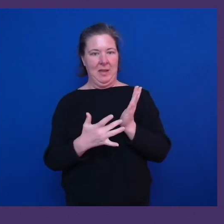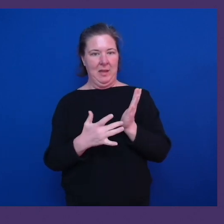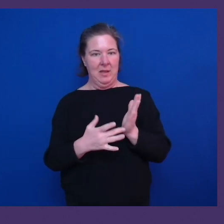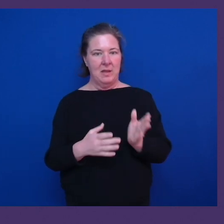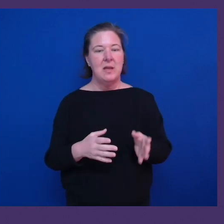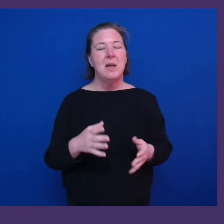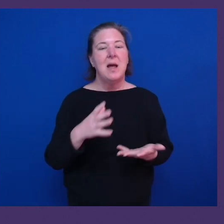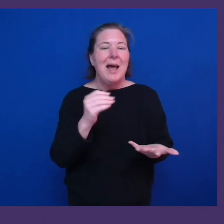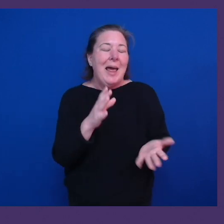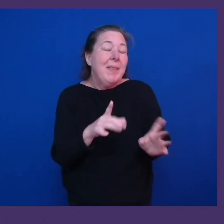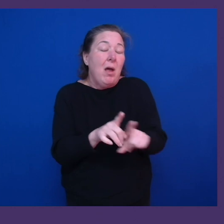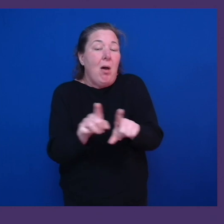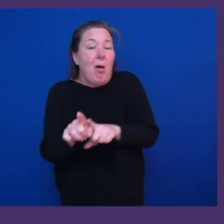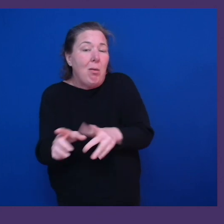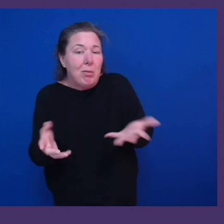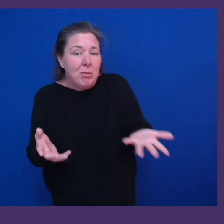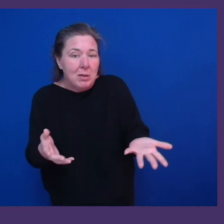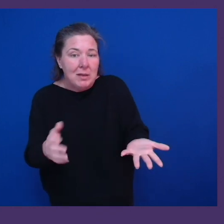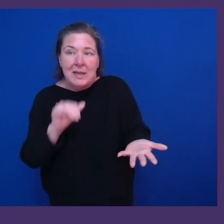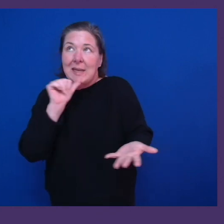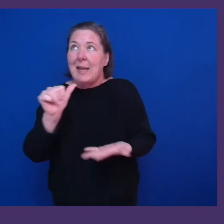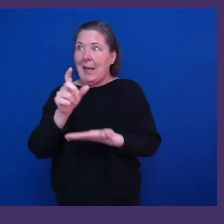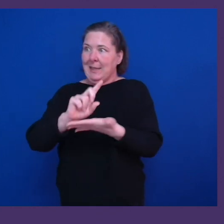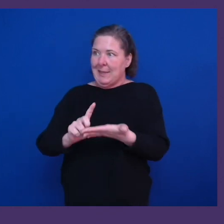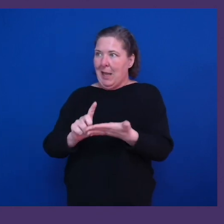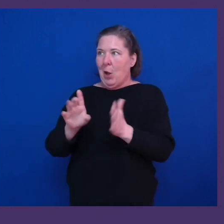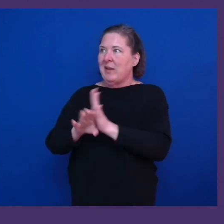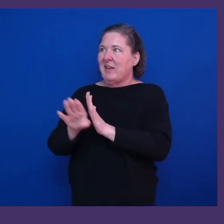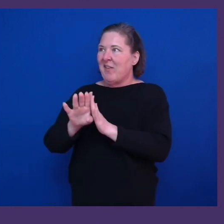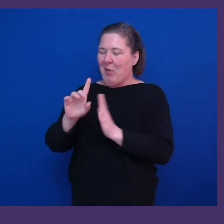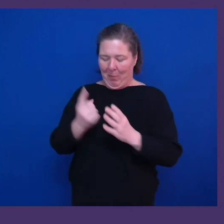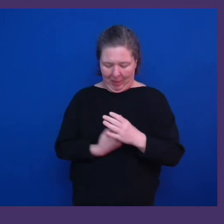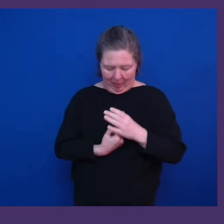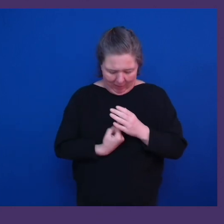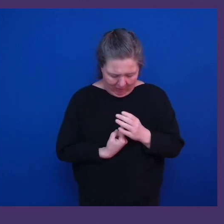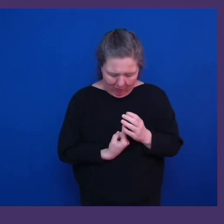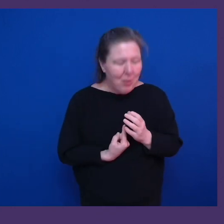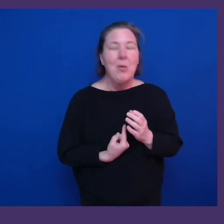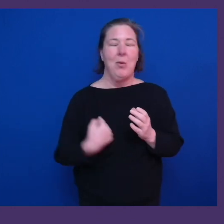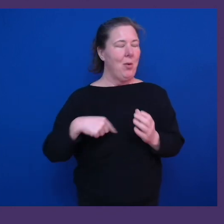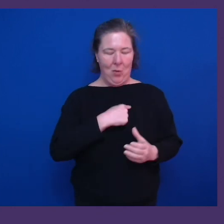or developing in a silo. We created this tool with the goal of helping employees at AvePoint.